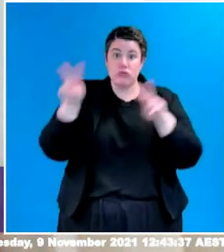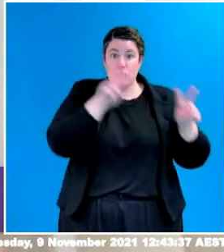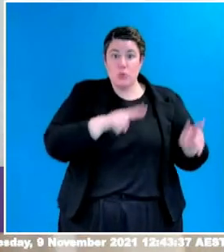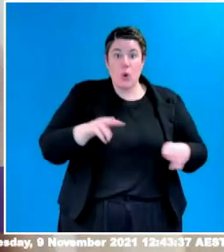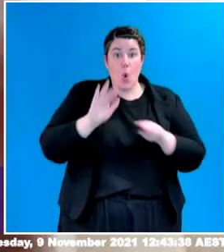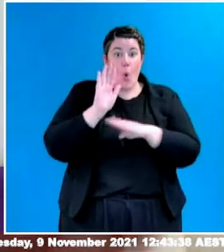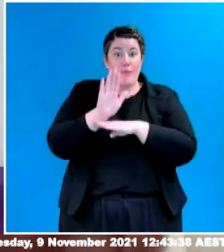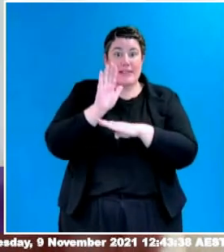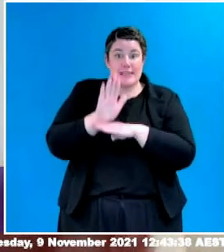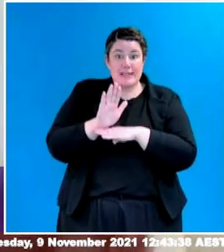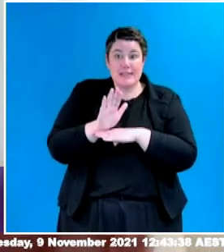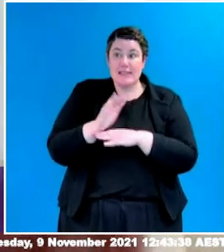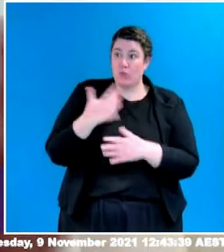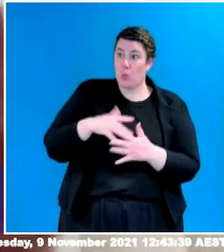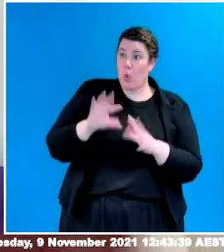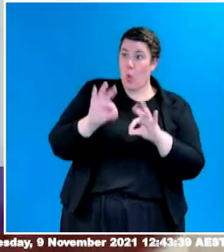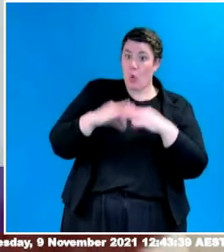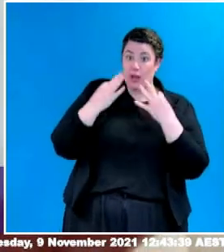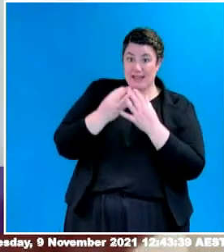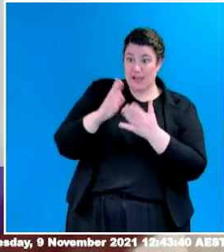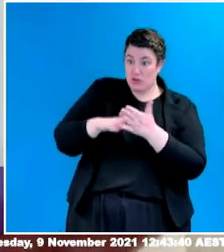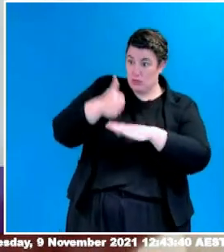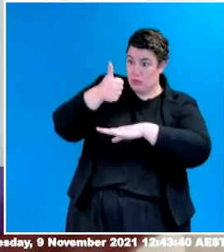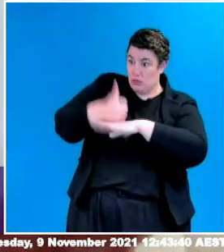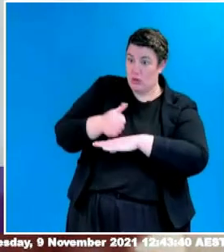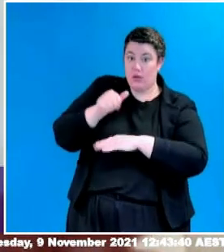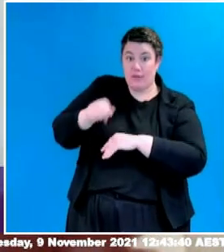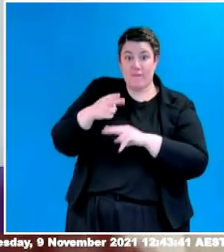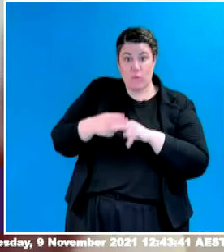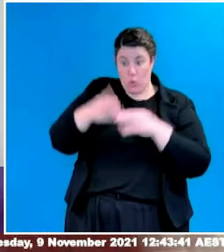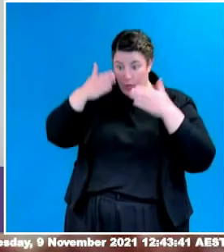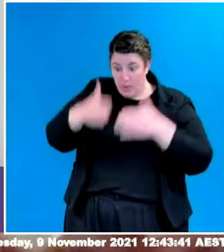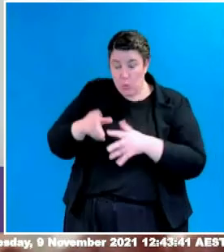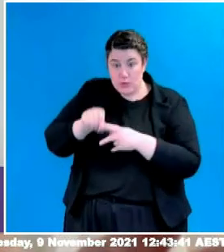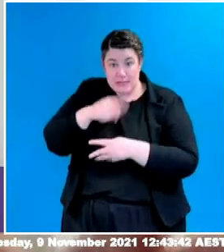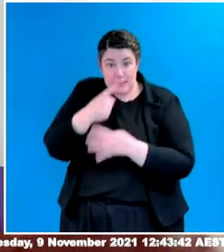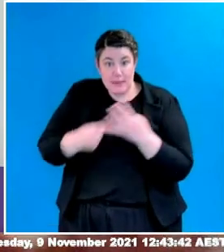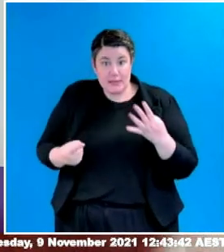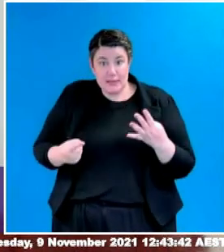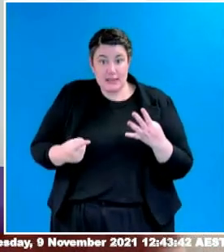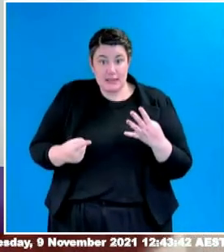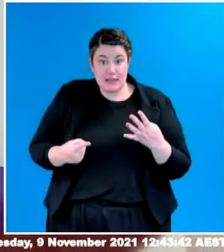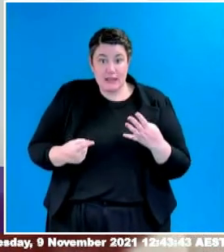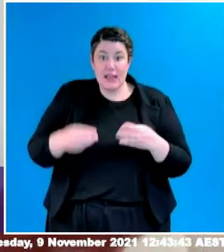If you want to have disability as your business, including people like DSS